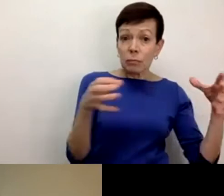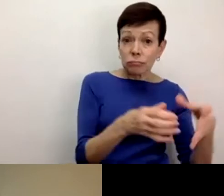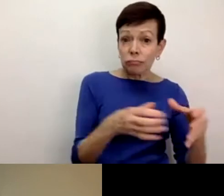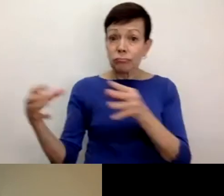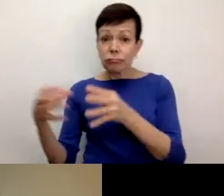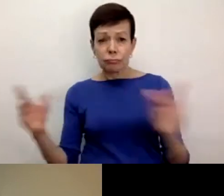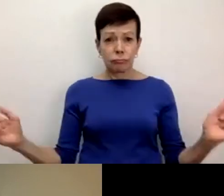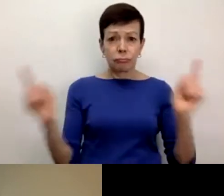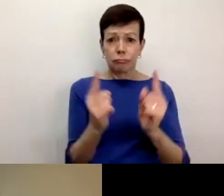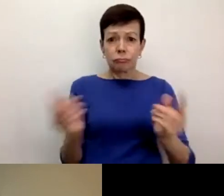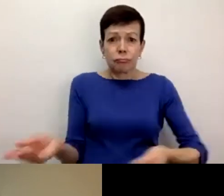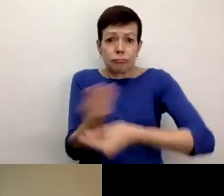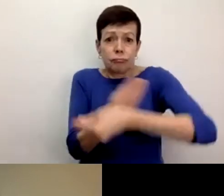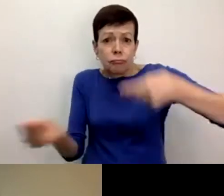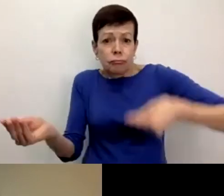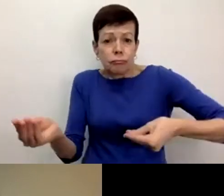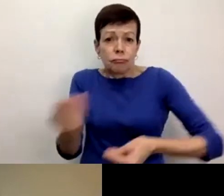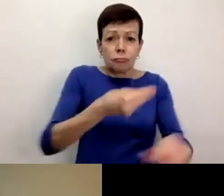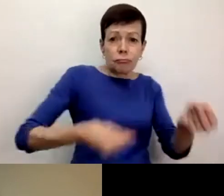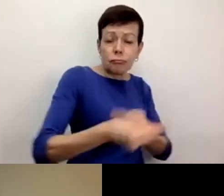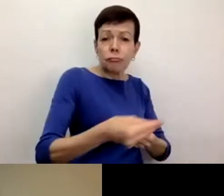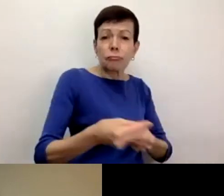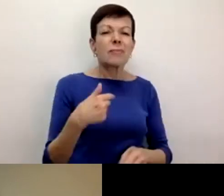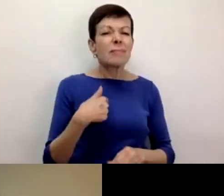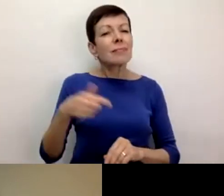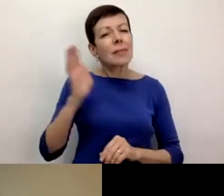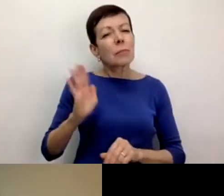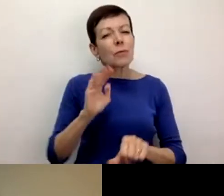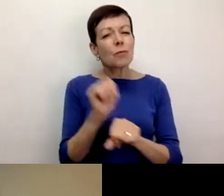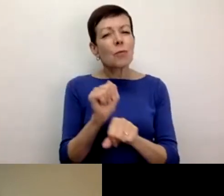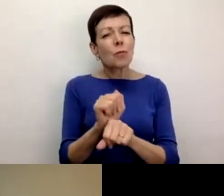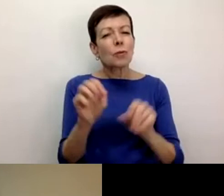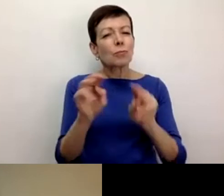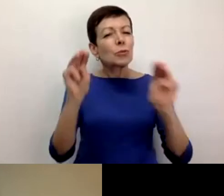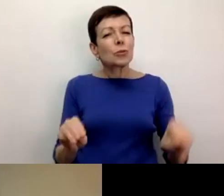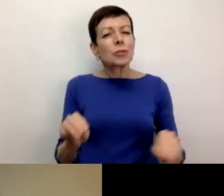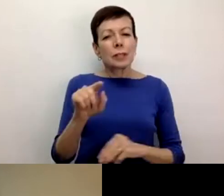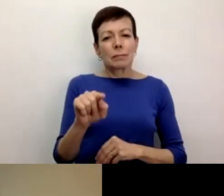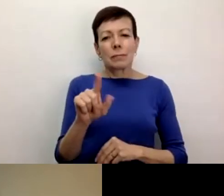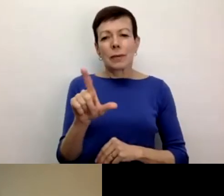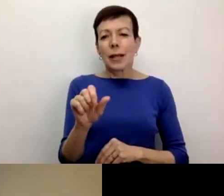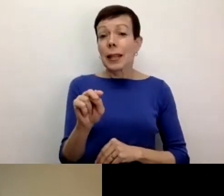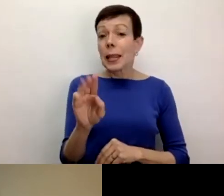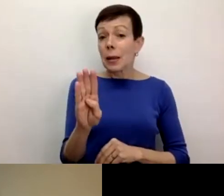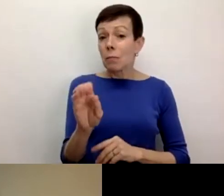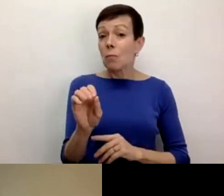When I used to work at the Glenbow Museum, we would see, on some of the artifacts from